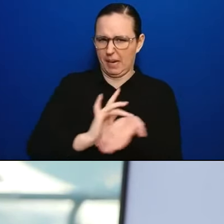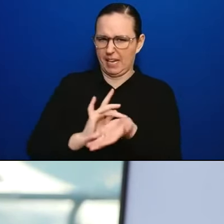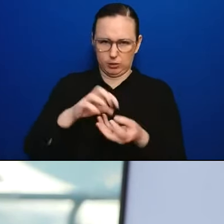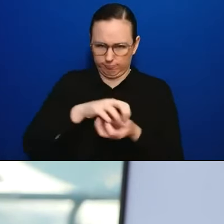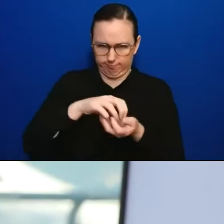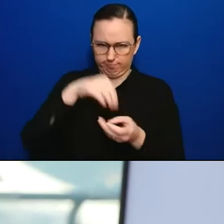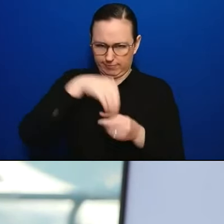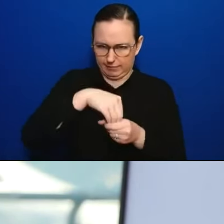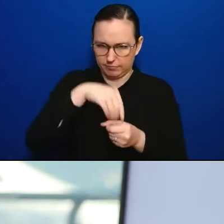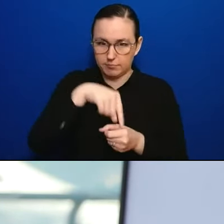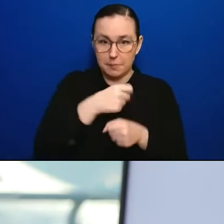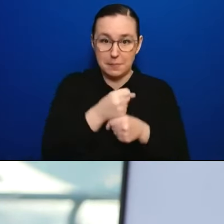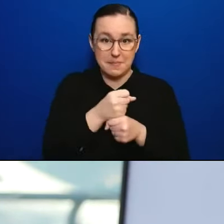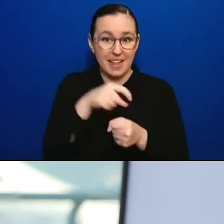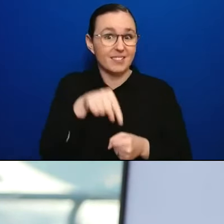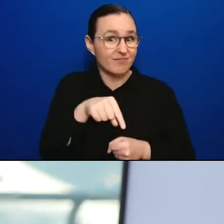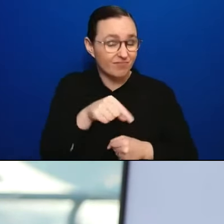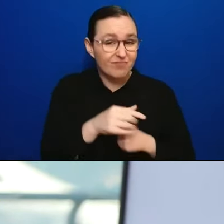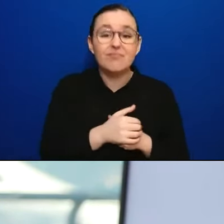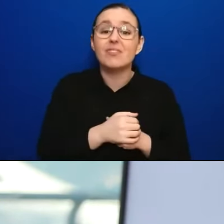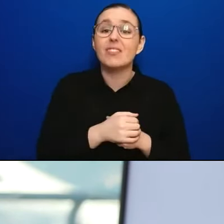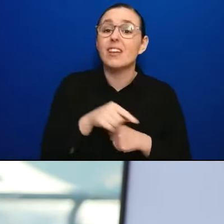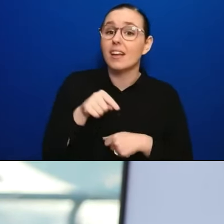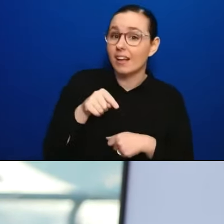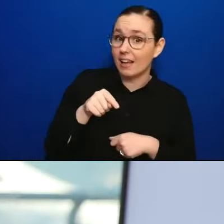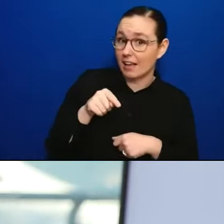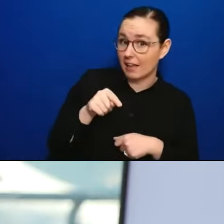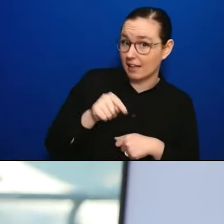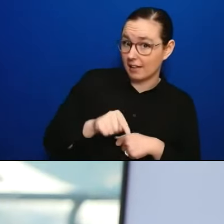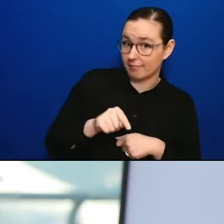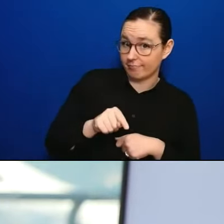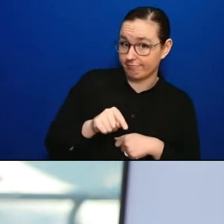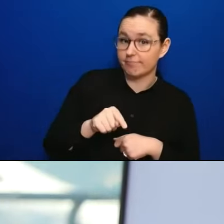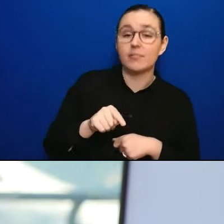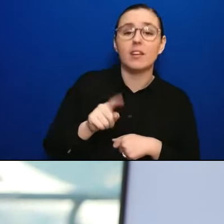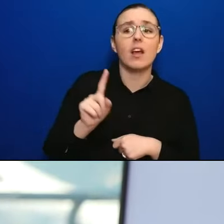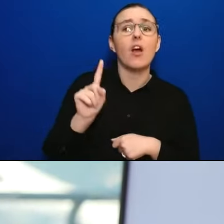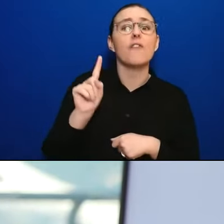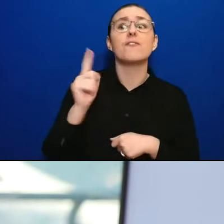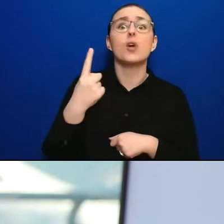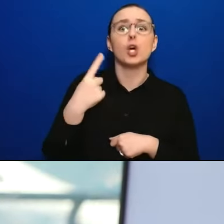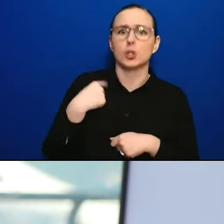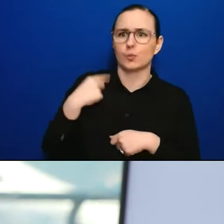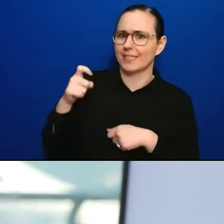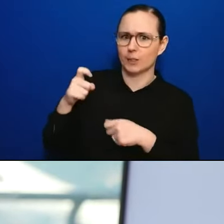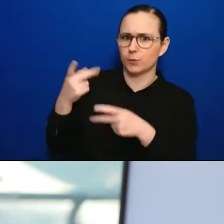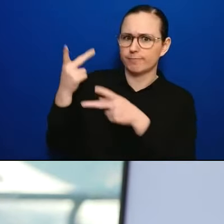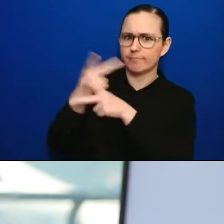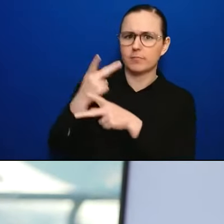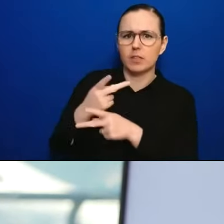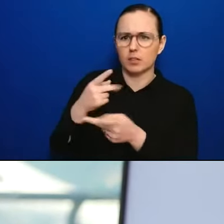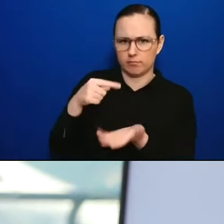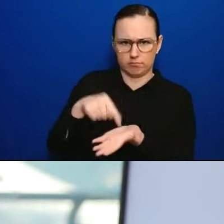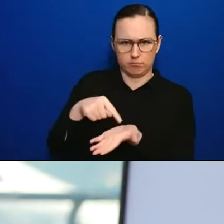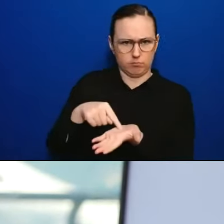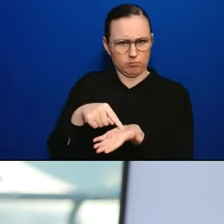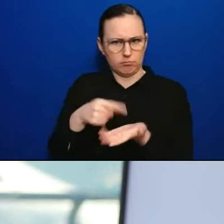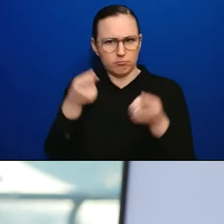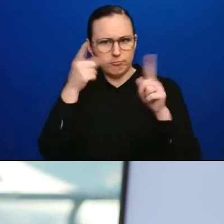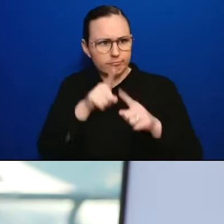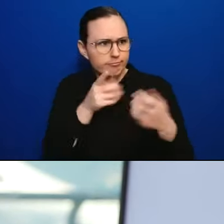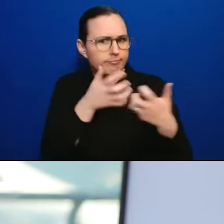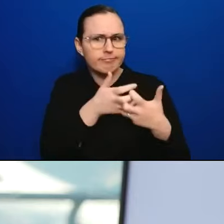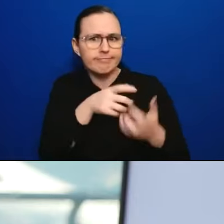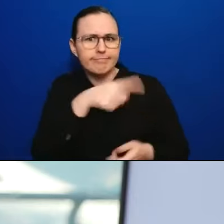combination of two drugs